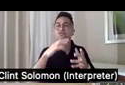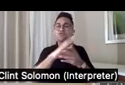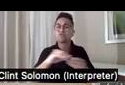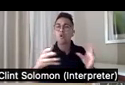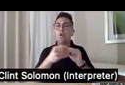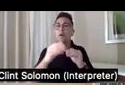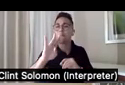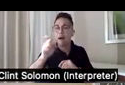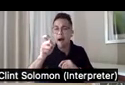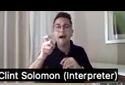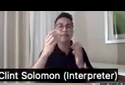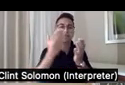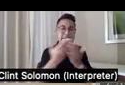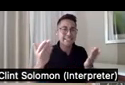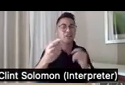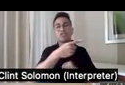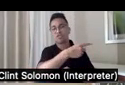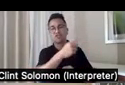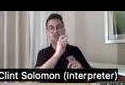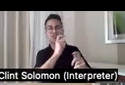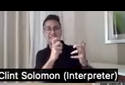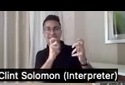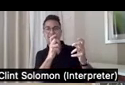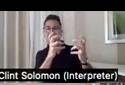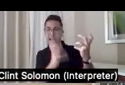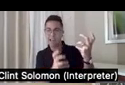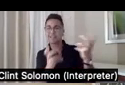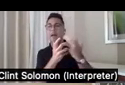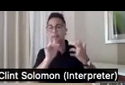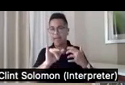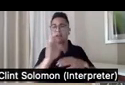she's also adapted the commercially produced story excuse me she's also